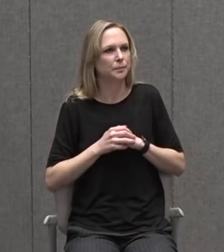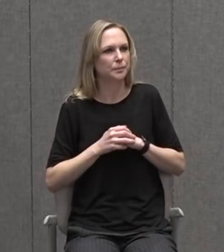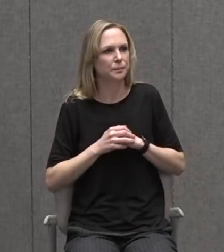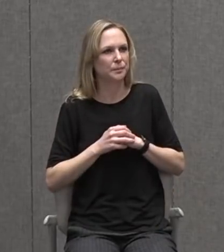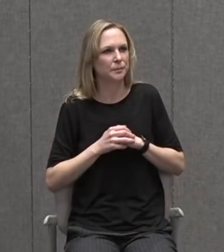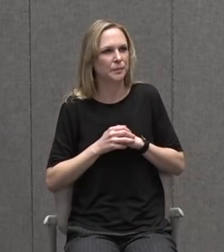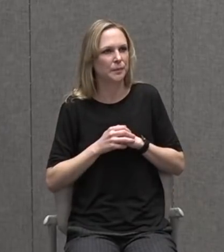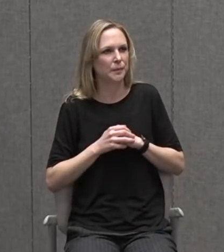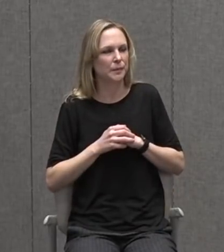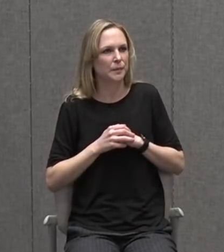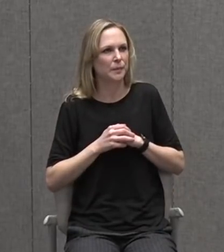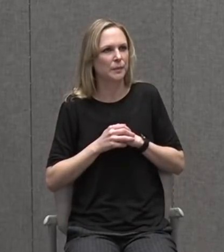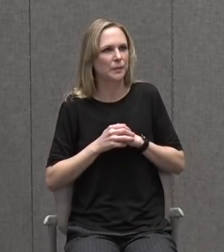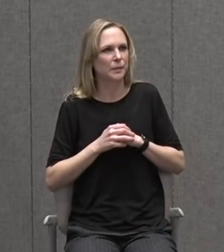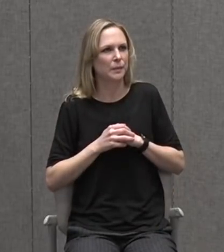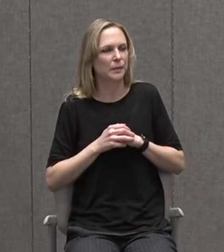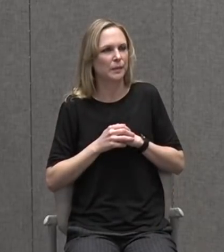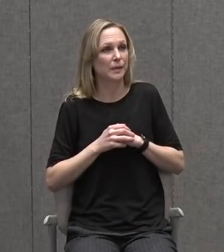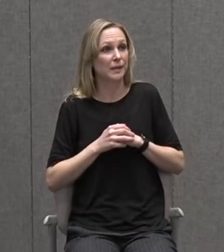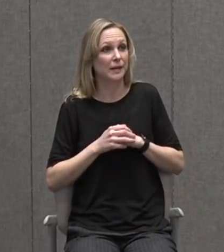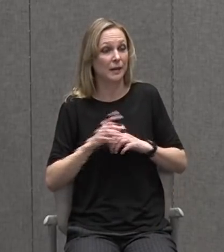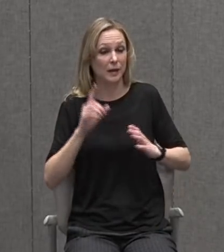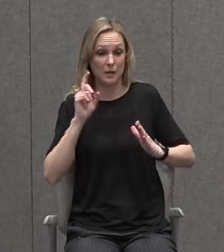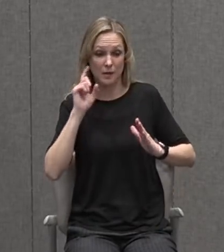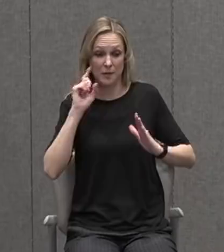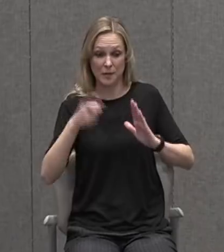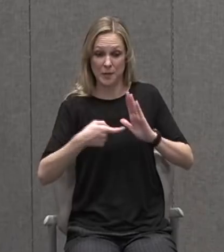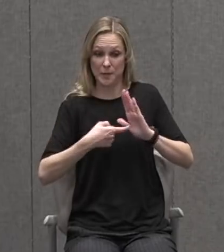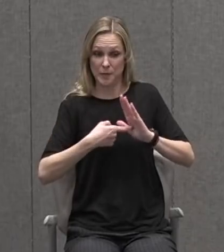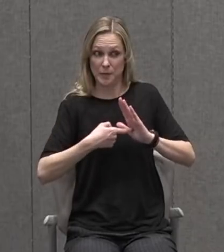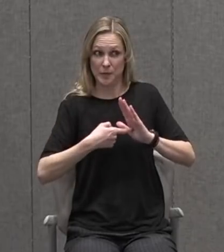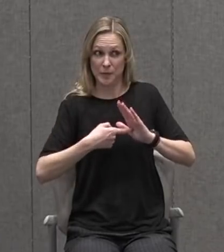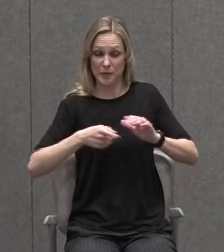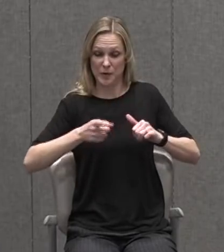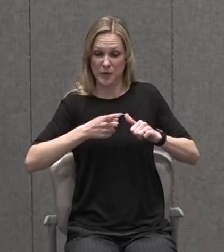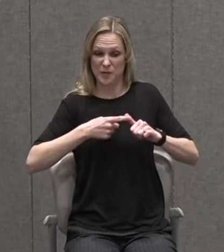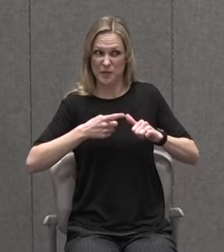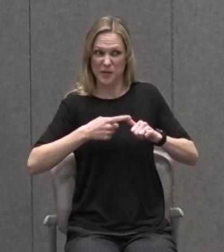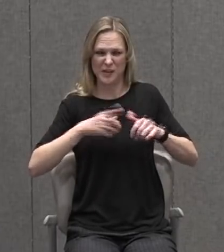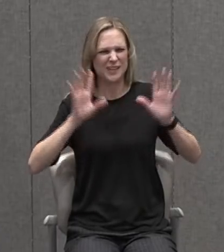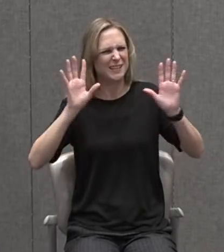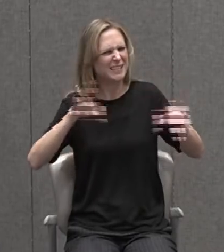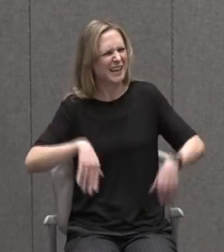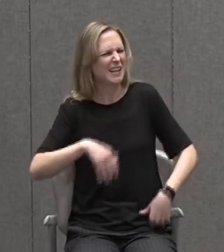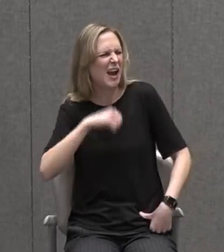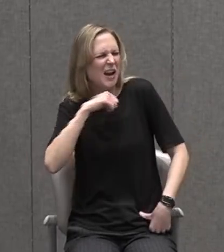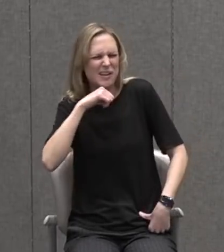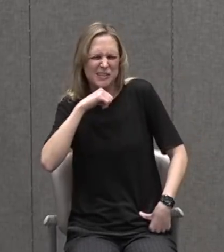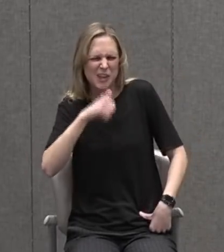So you noticed one of the very first things I said that it was non expression like, "Hey, how you doing?"